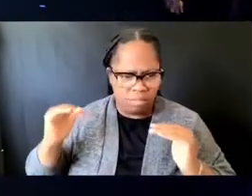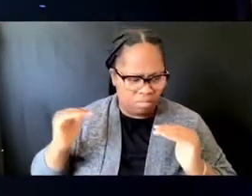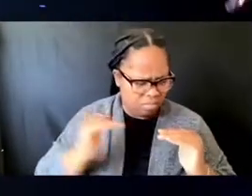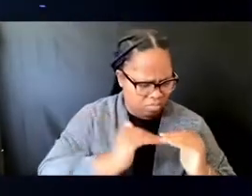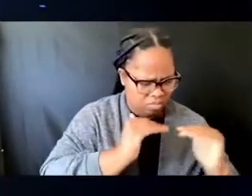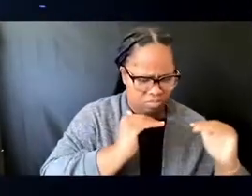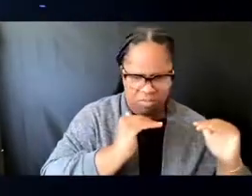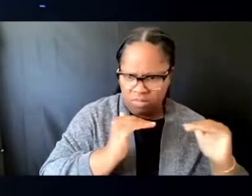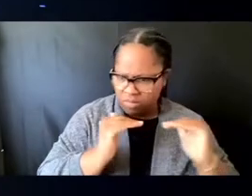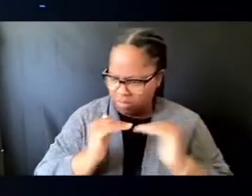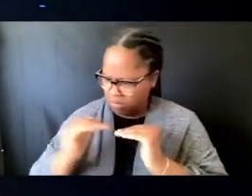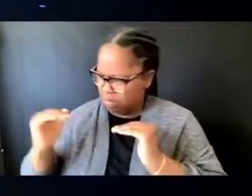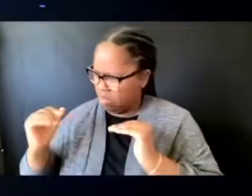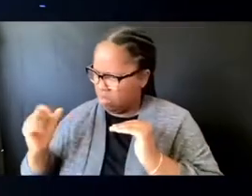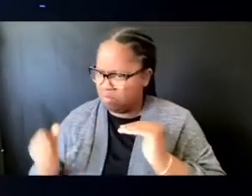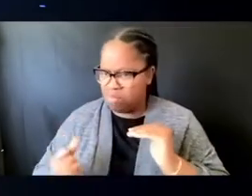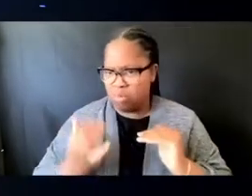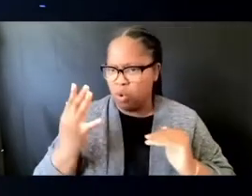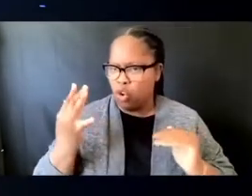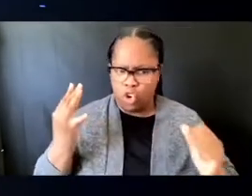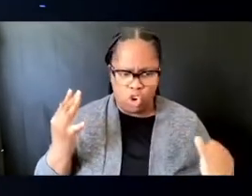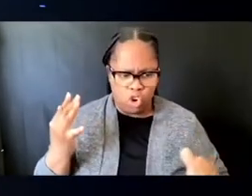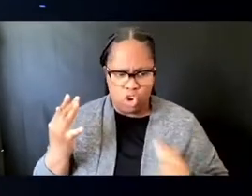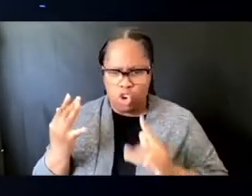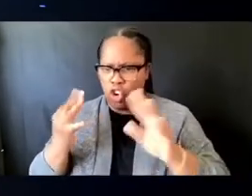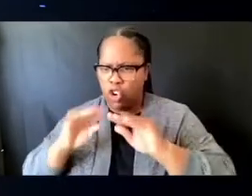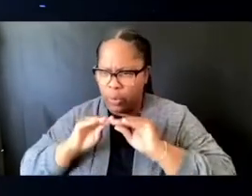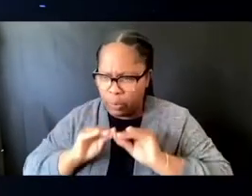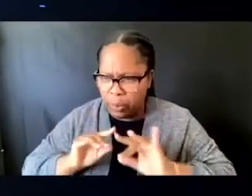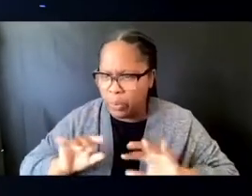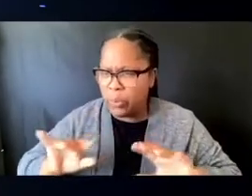Let the justice burn like a righteous fire